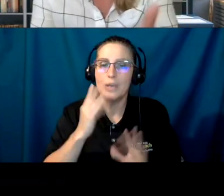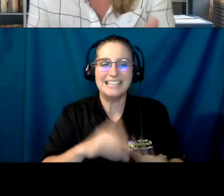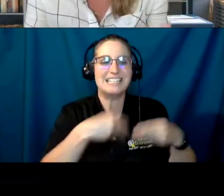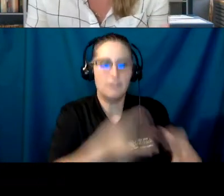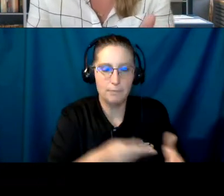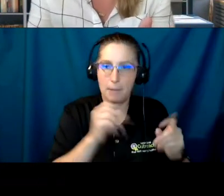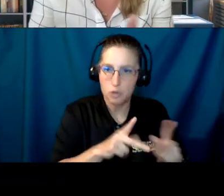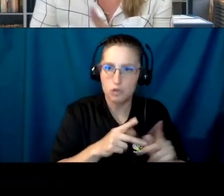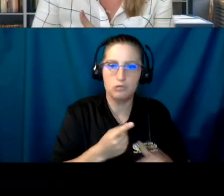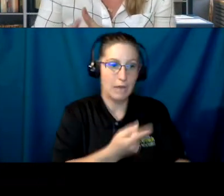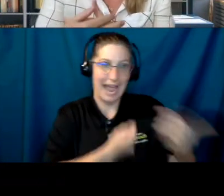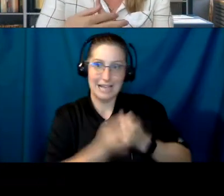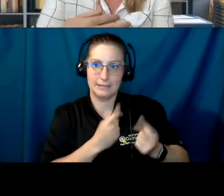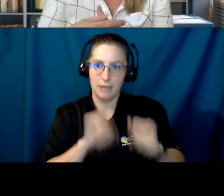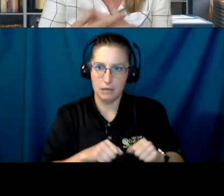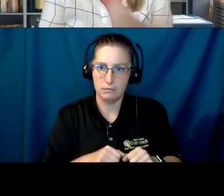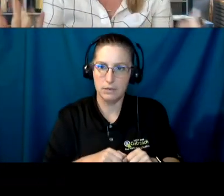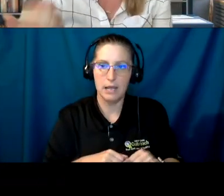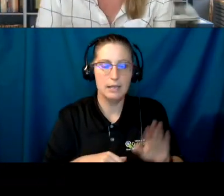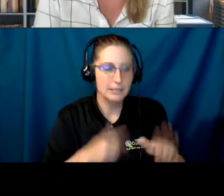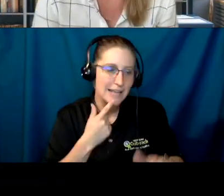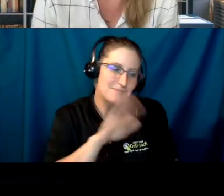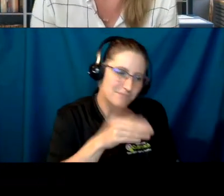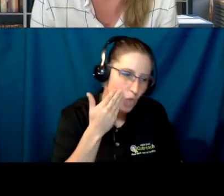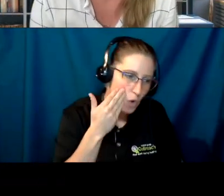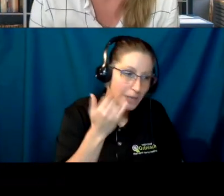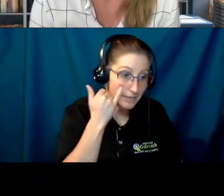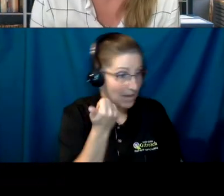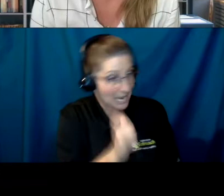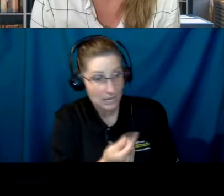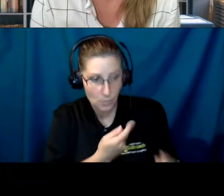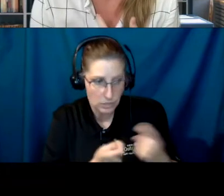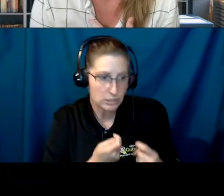to ask questions. So I'd always say, you know, if you have any questions, like you can ask